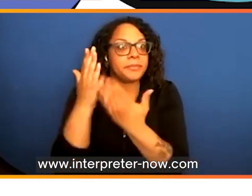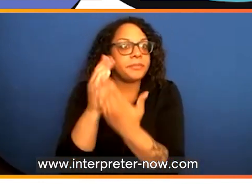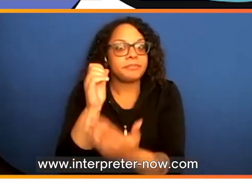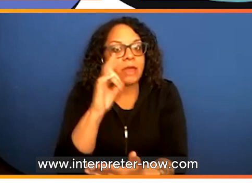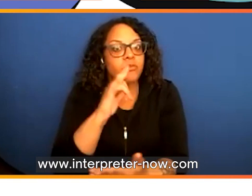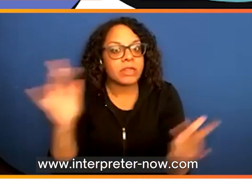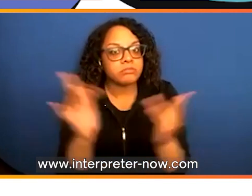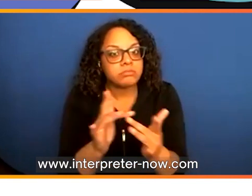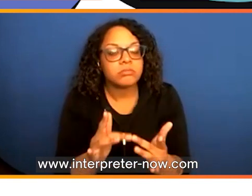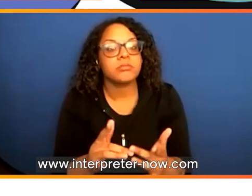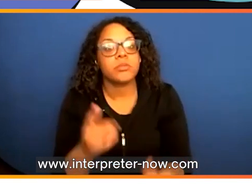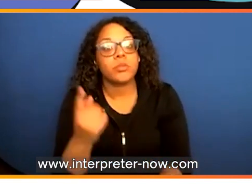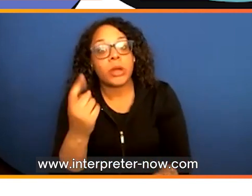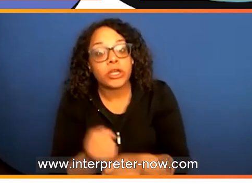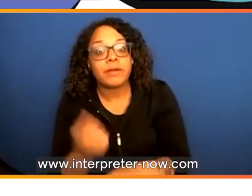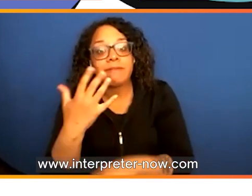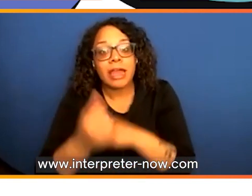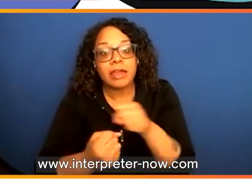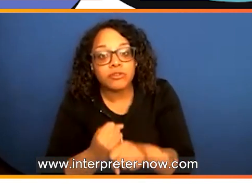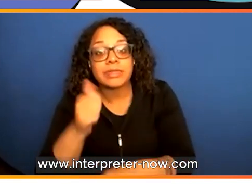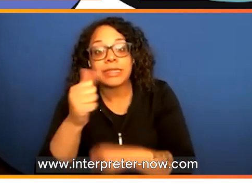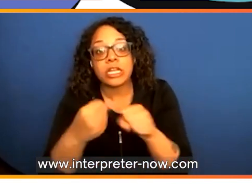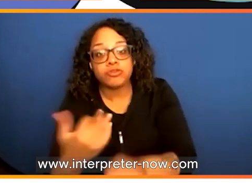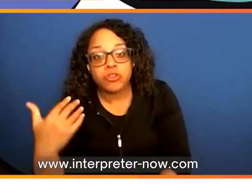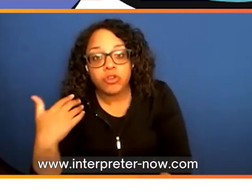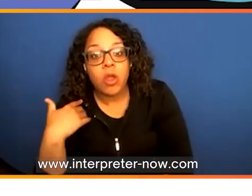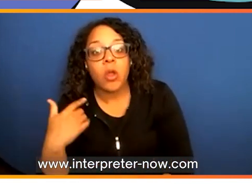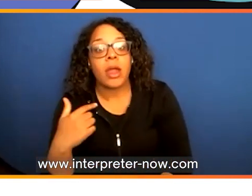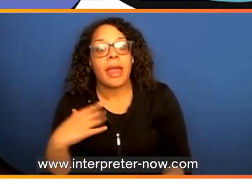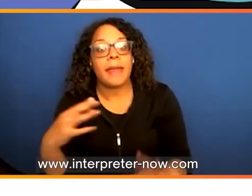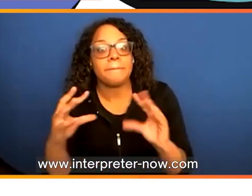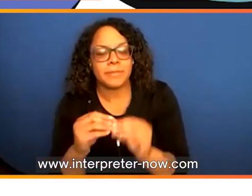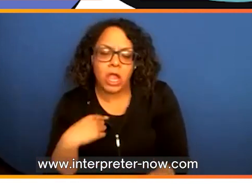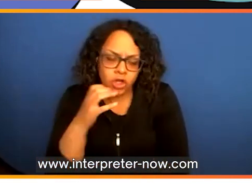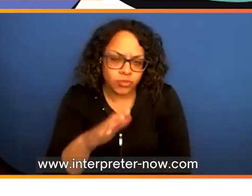I've heard your story a number of times, Melinda. People go, holy cows, that happened to that